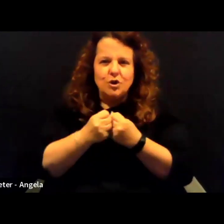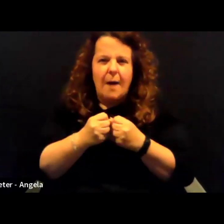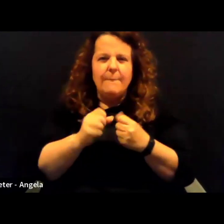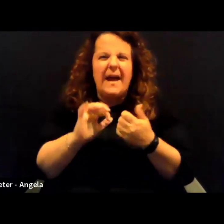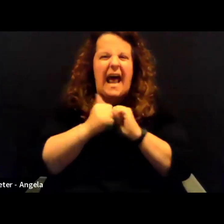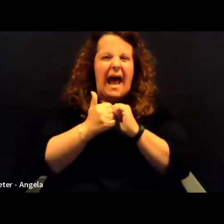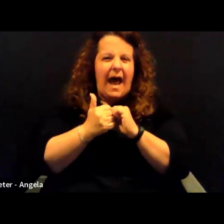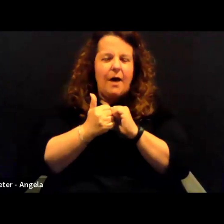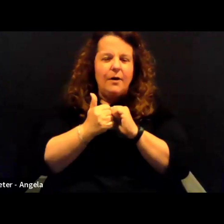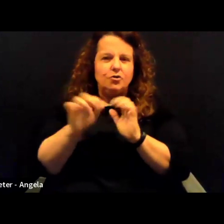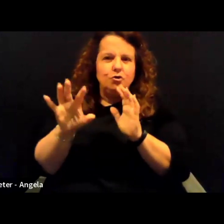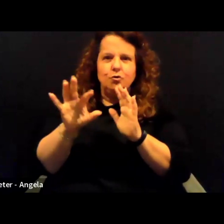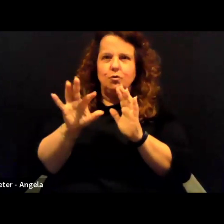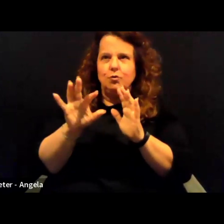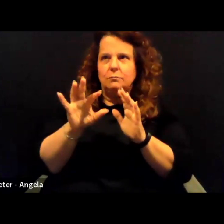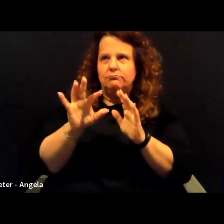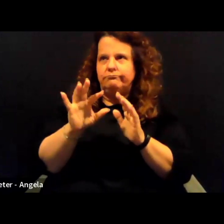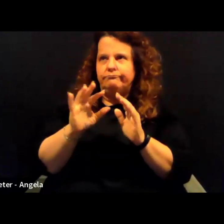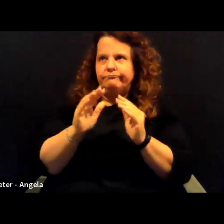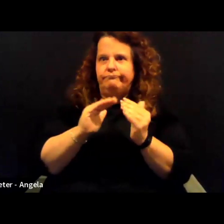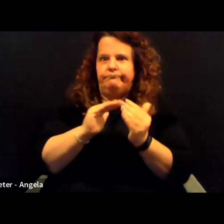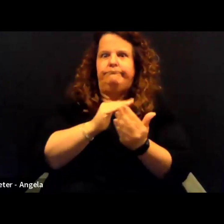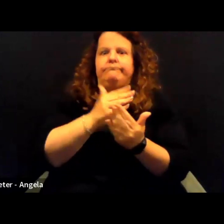position or your current work in STEAM?